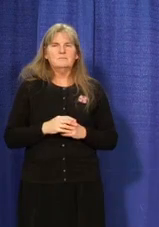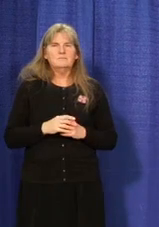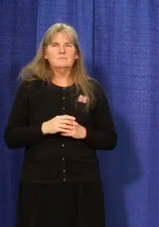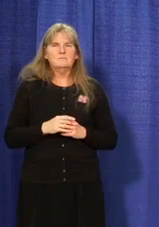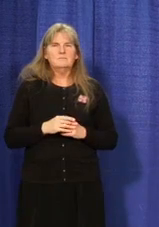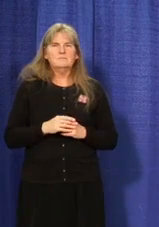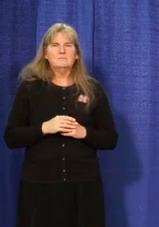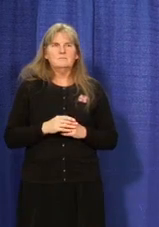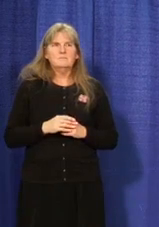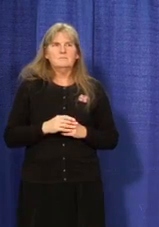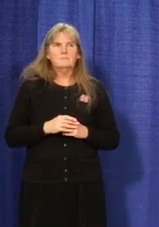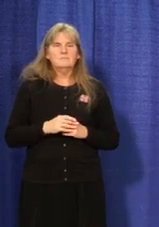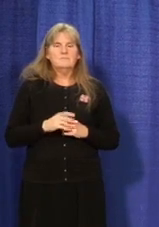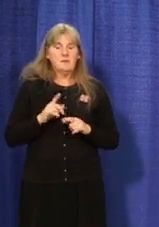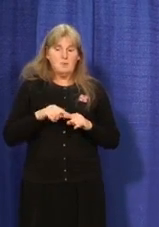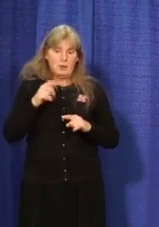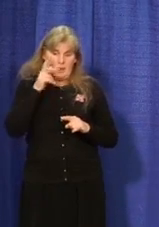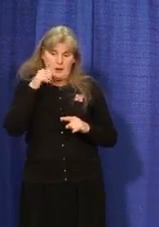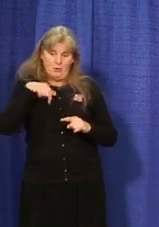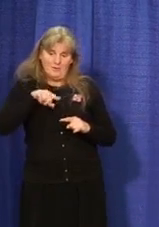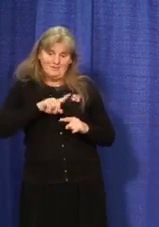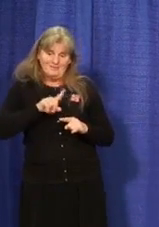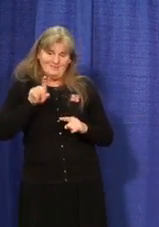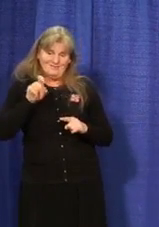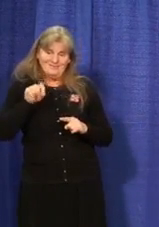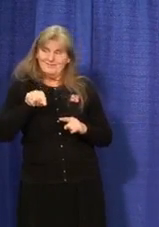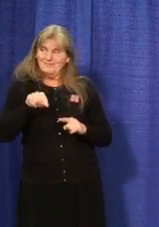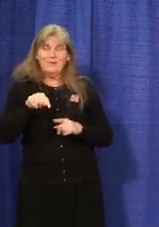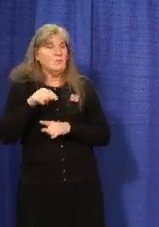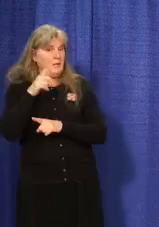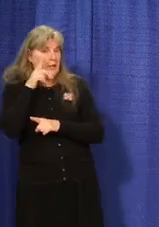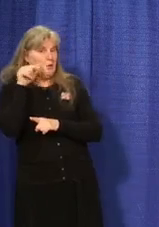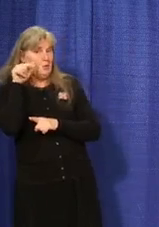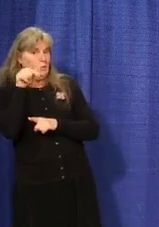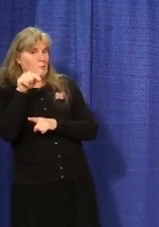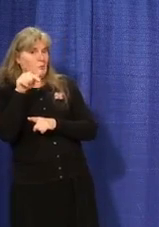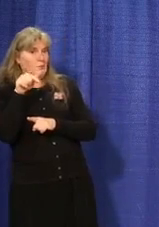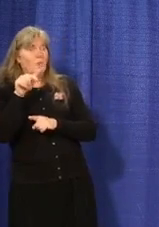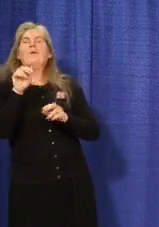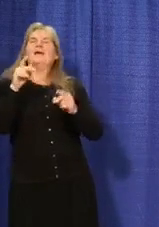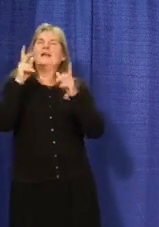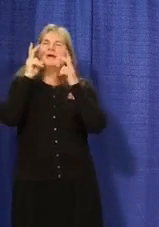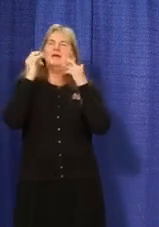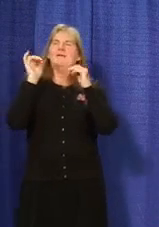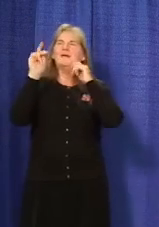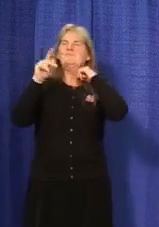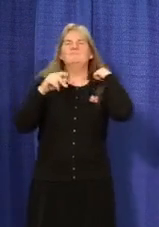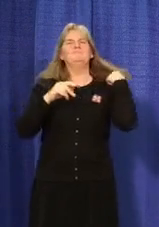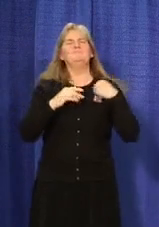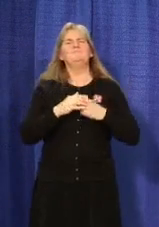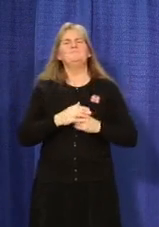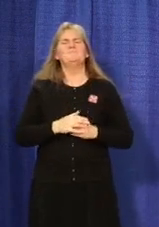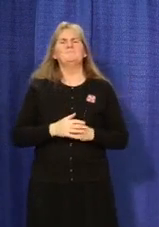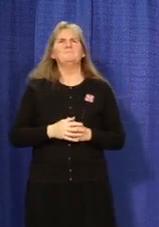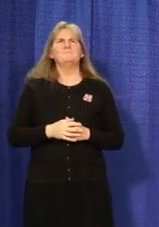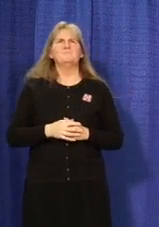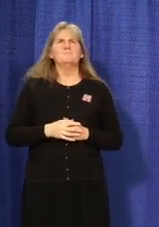Maybe you can hear us. Reporter: Now I can hear you.